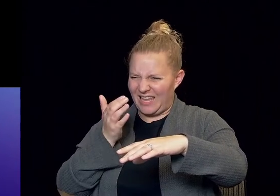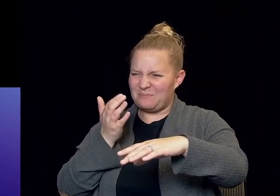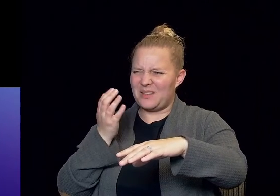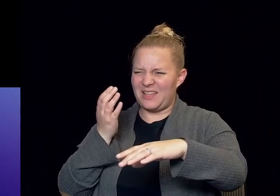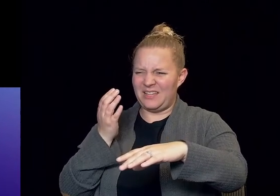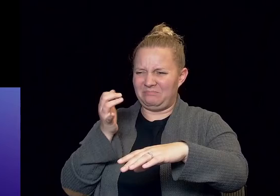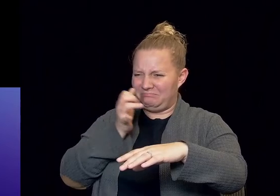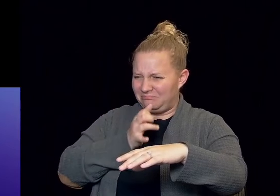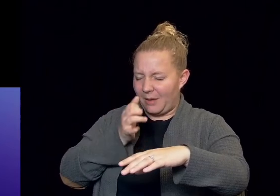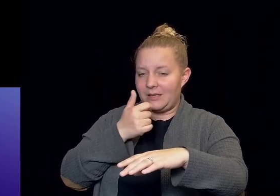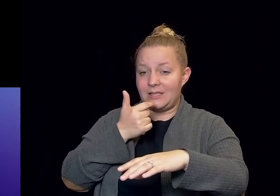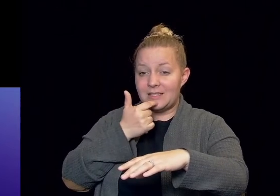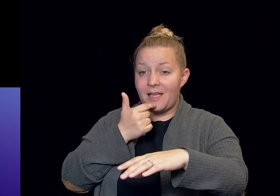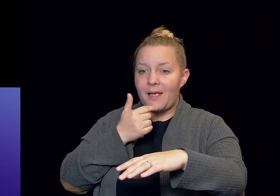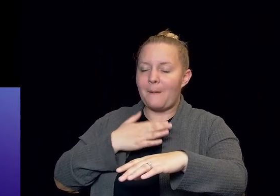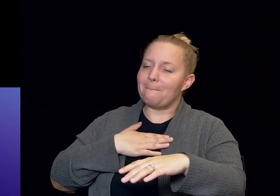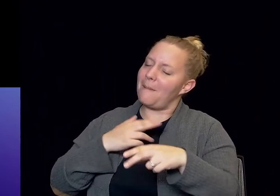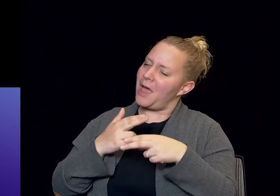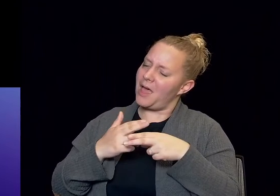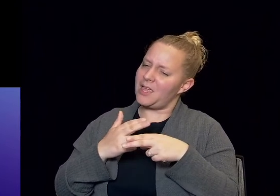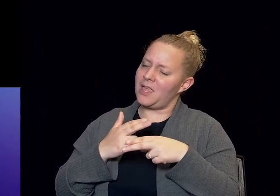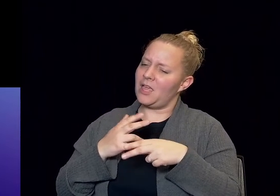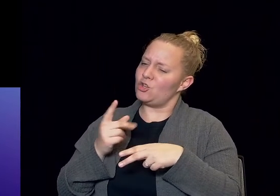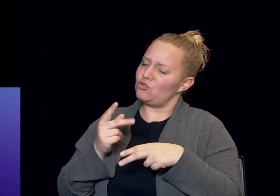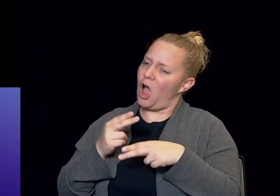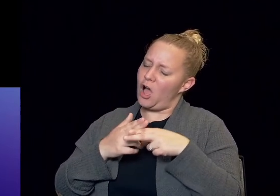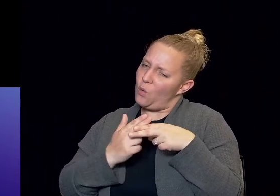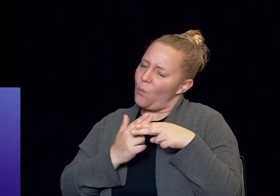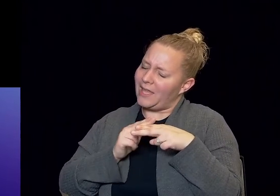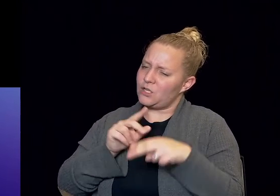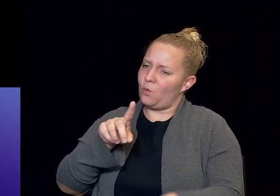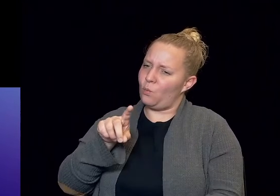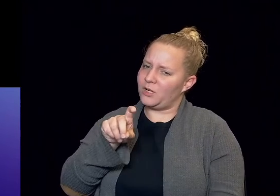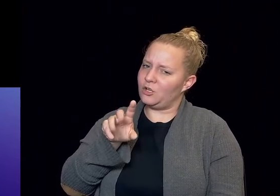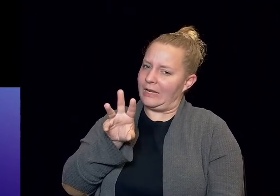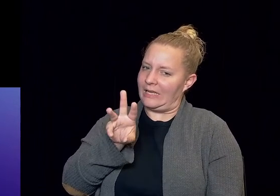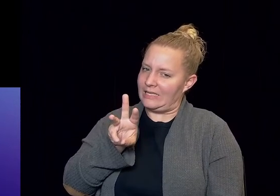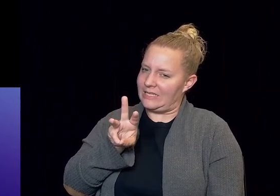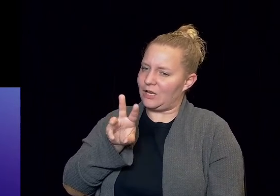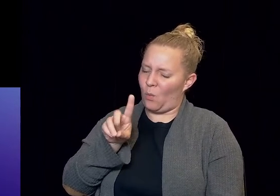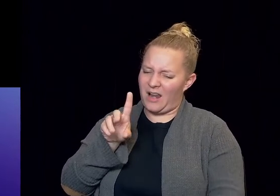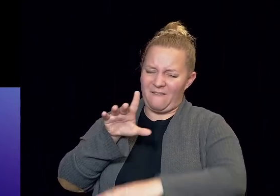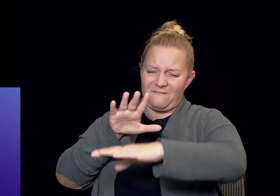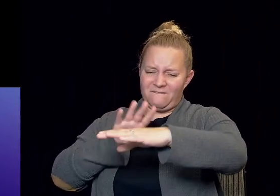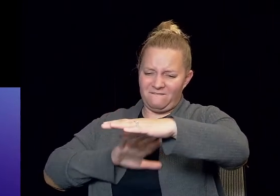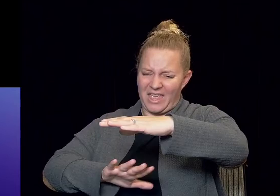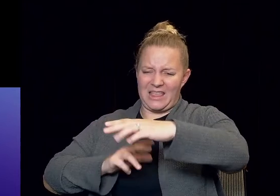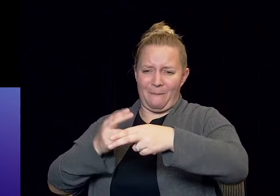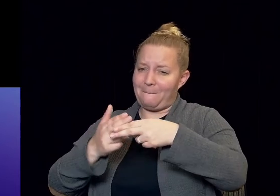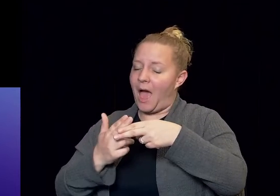my dog on Mars would weigh 161/5 pounds. So, we're gonna definitely need to for these